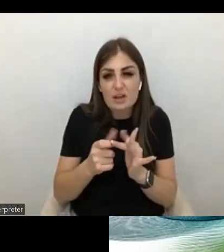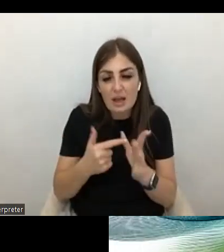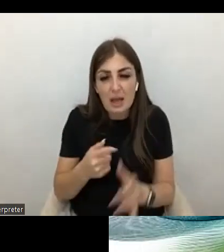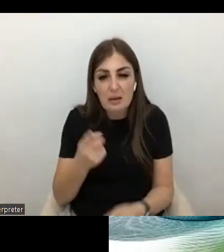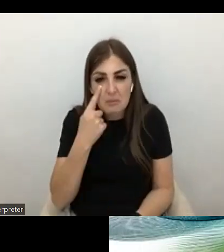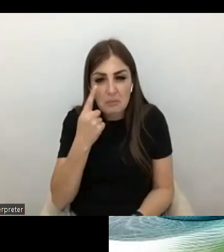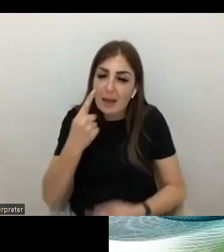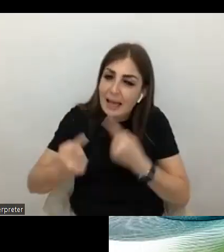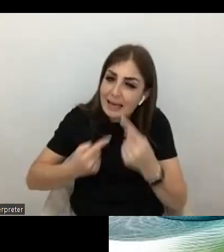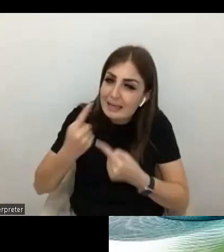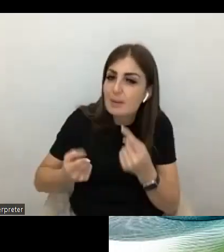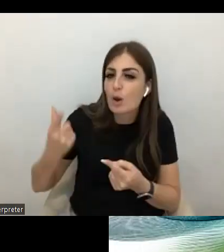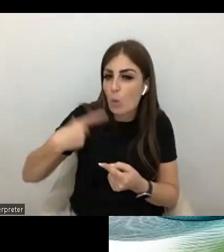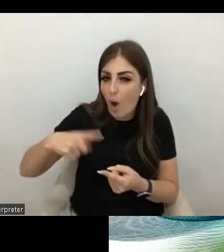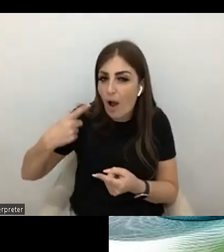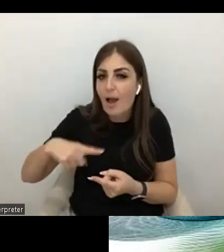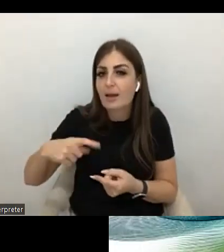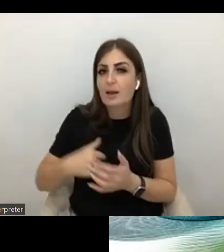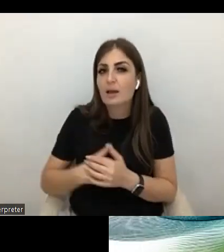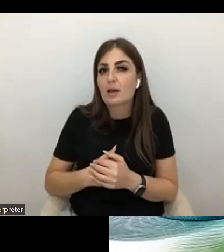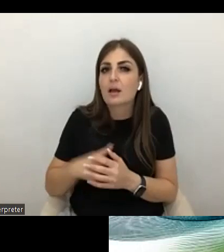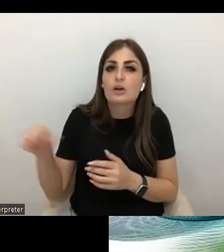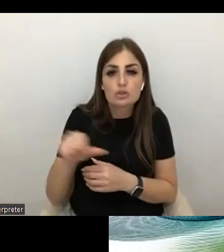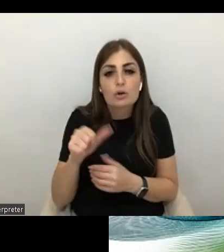explaining why it should be considered.